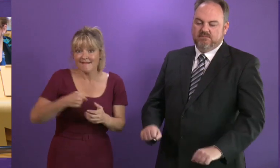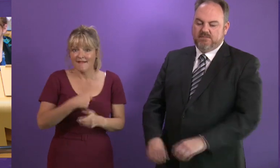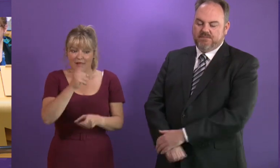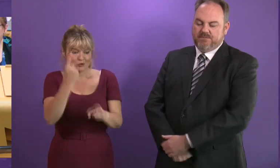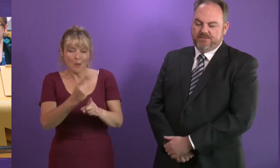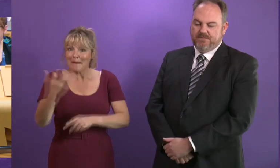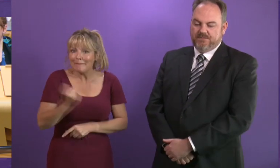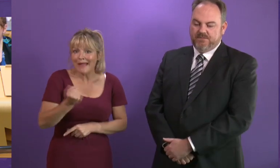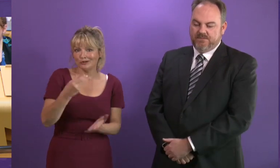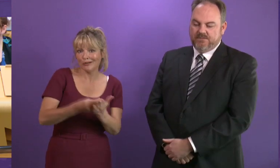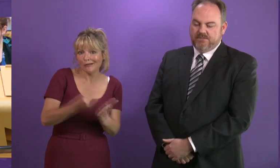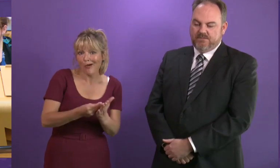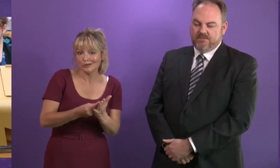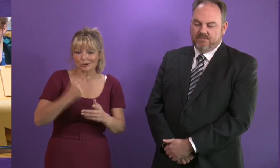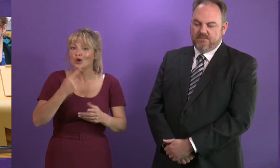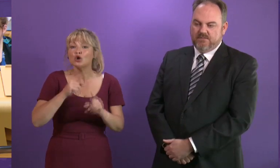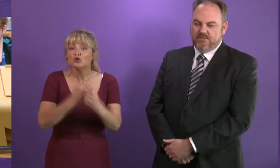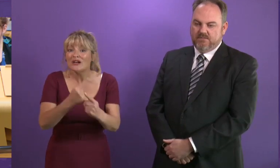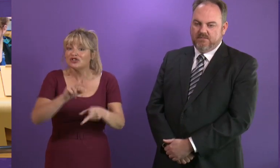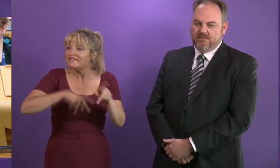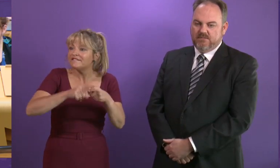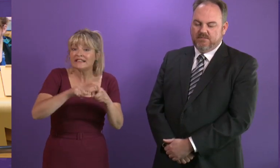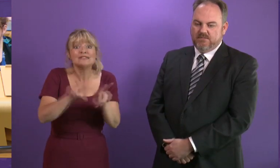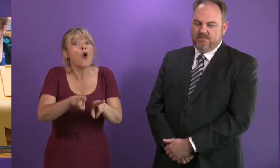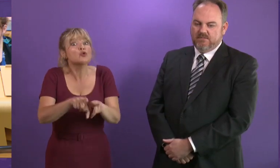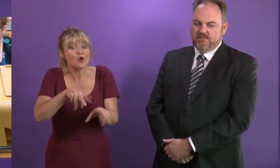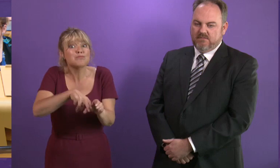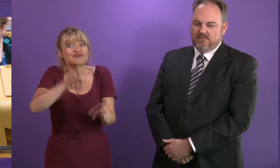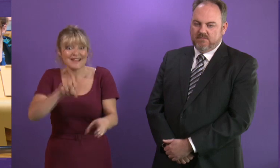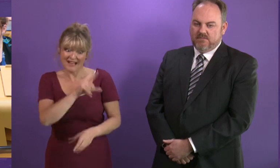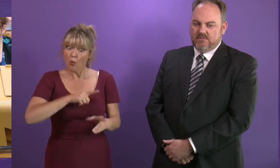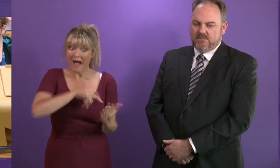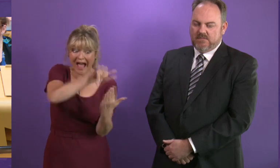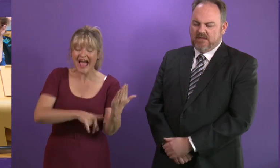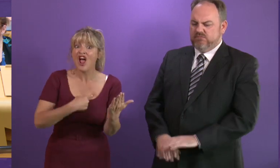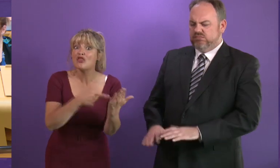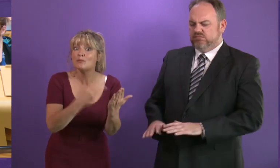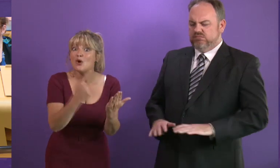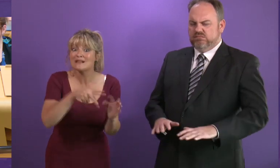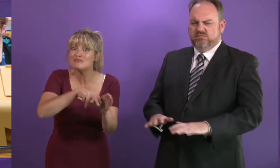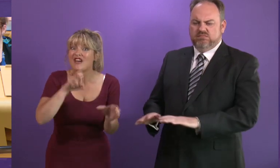Brexit, which the report says threatens £211 million of funding to Scotland’s universities.